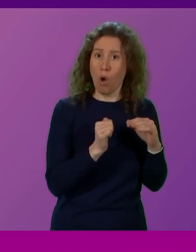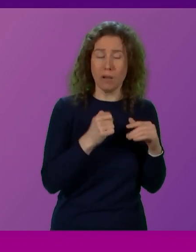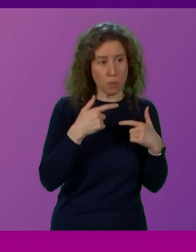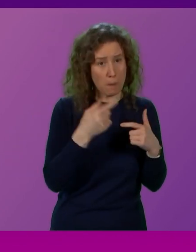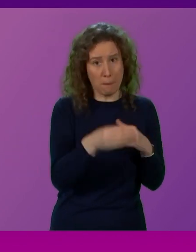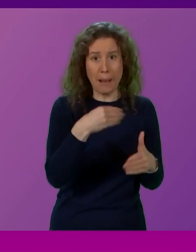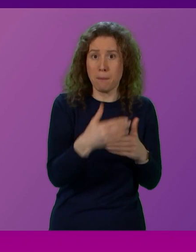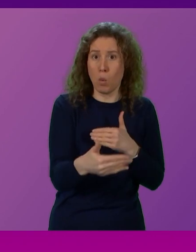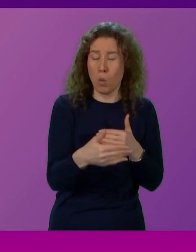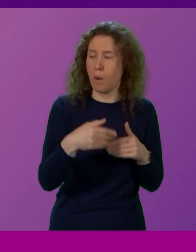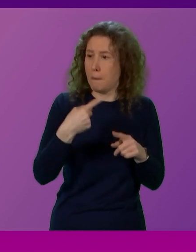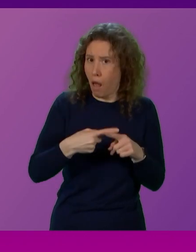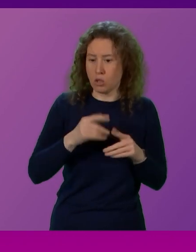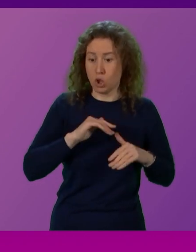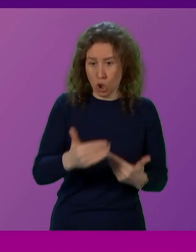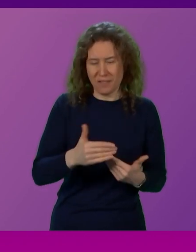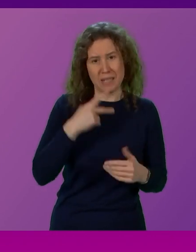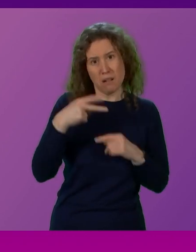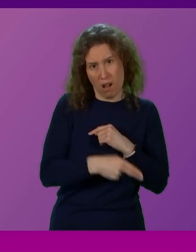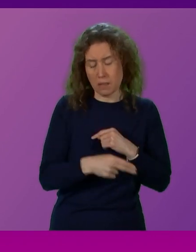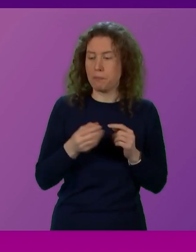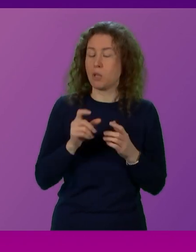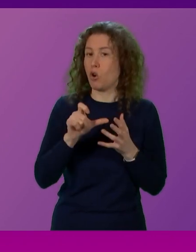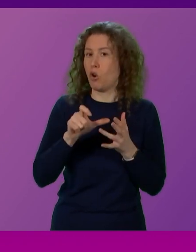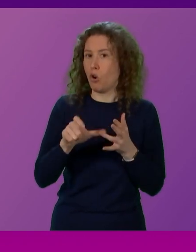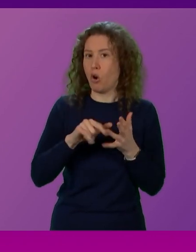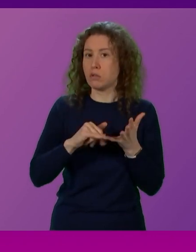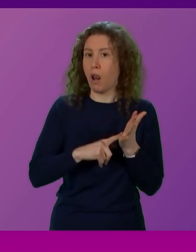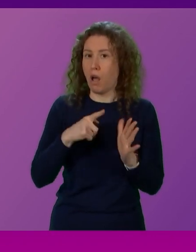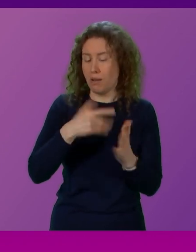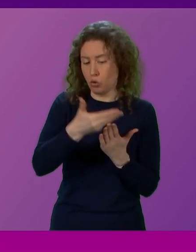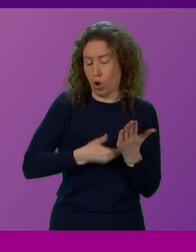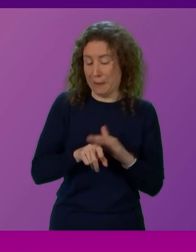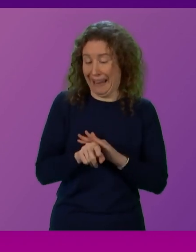Now, a leaked COSLA document reveals potential job losses on a massive scale.